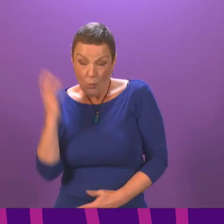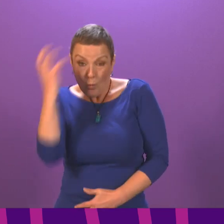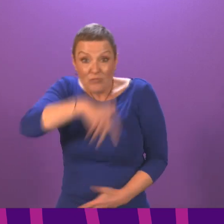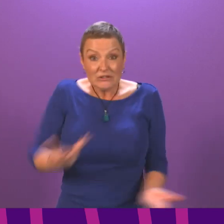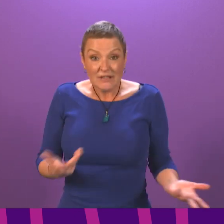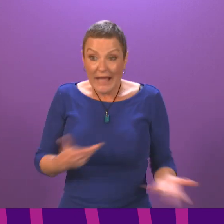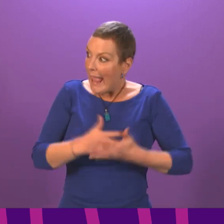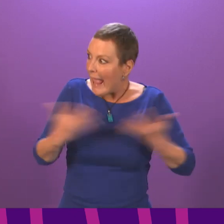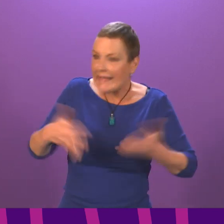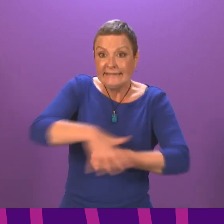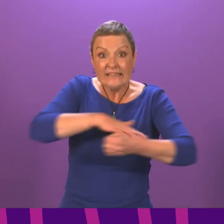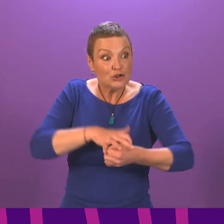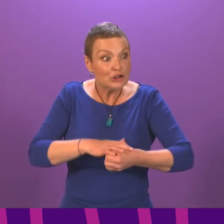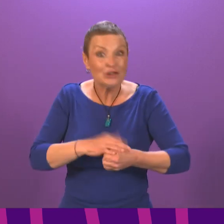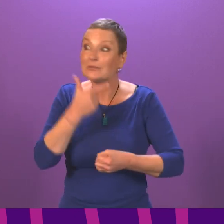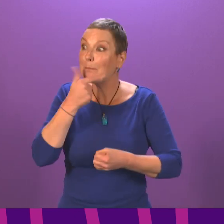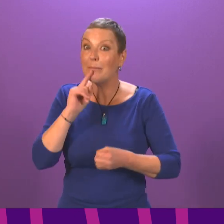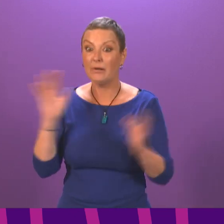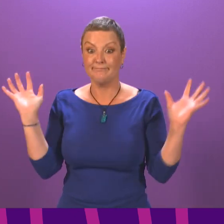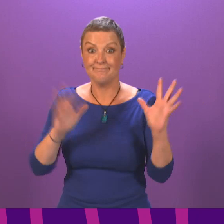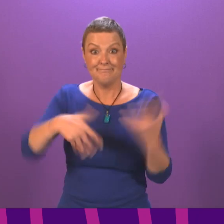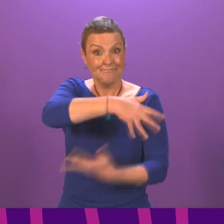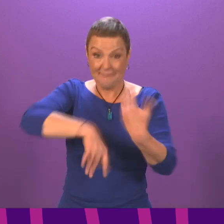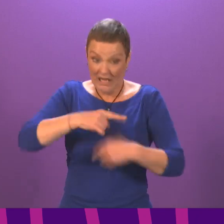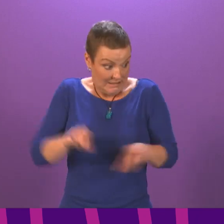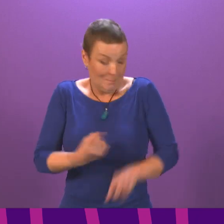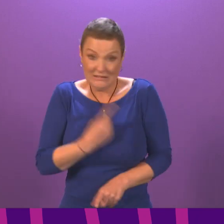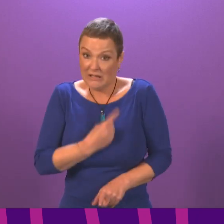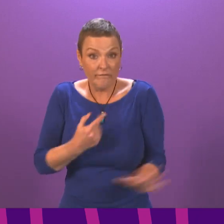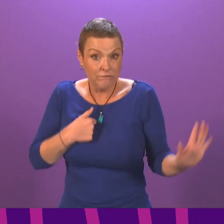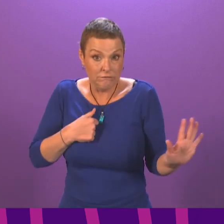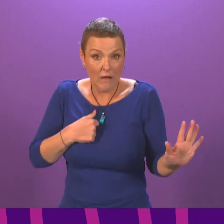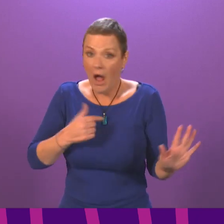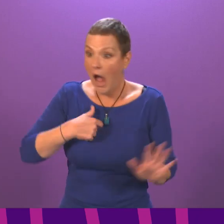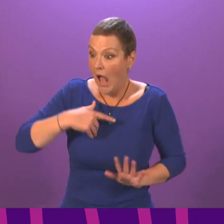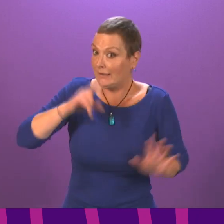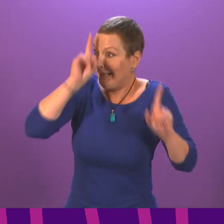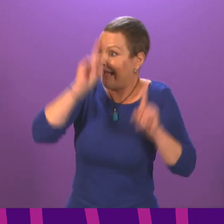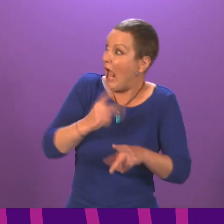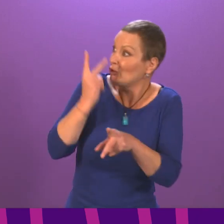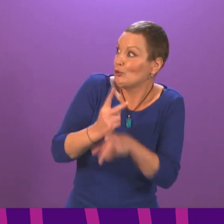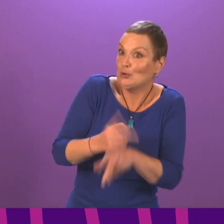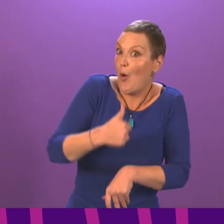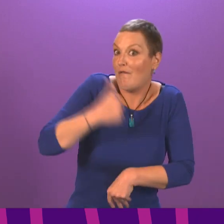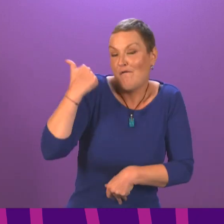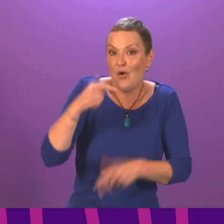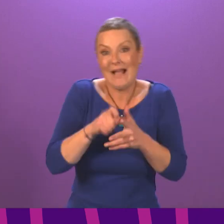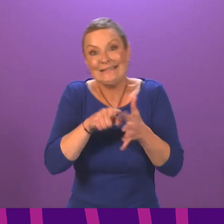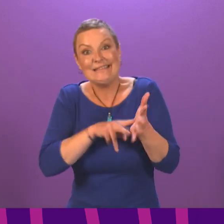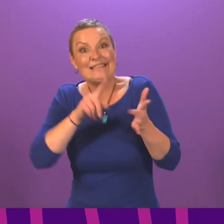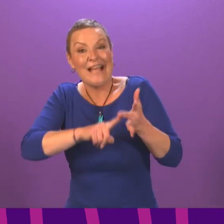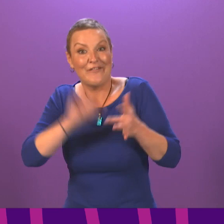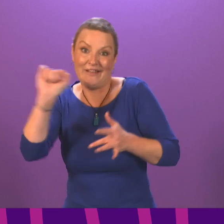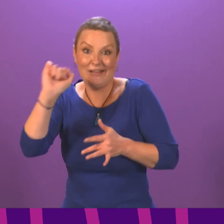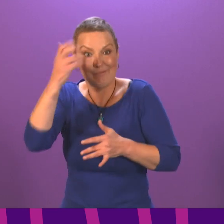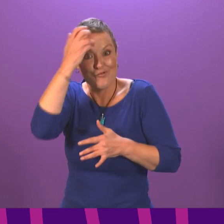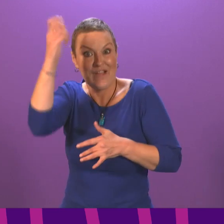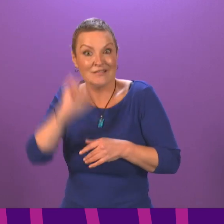in which people come together, as I am. Devi Sridhar is an adviser to the Scottish Government,